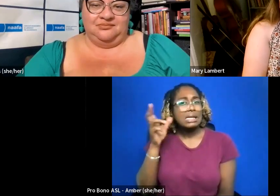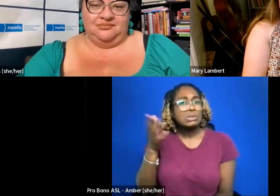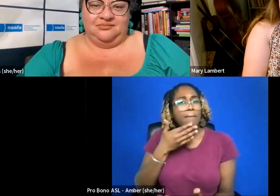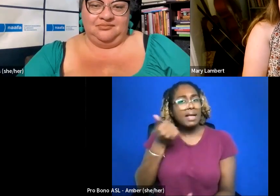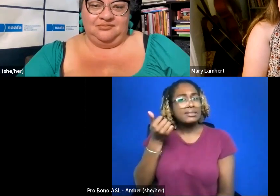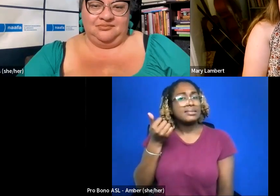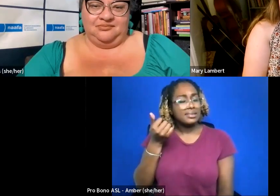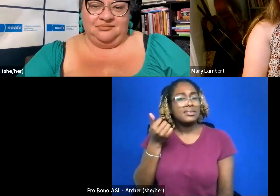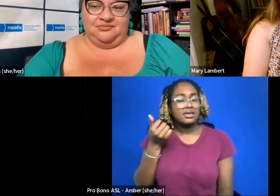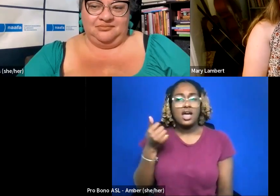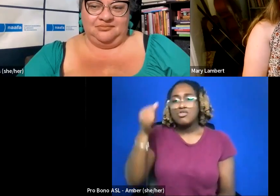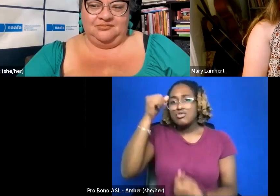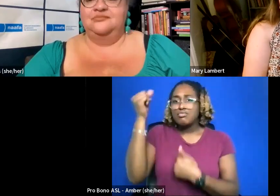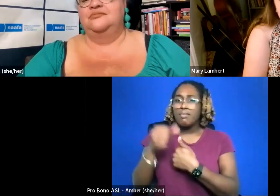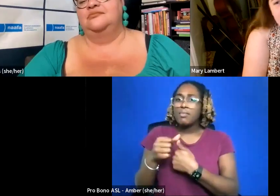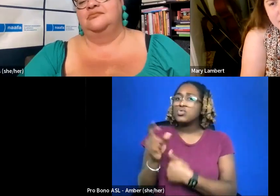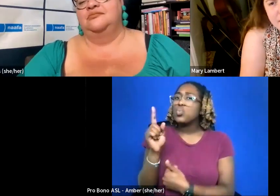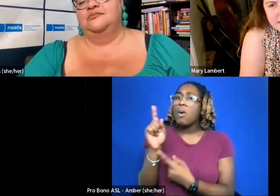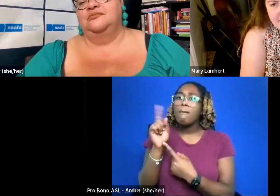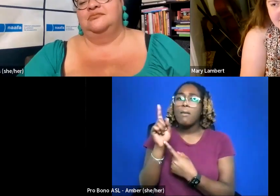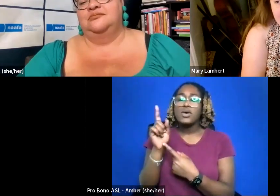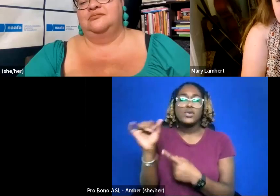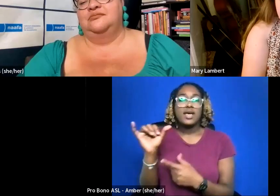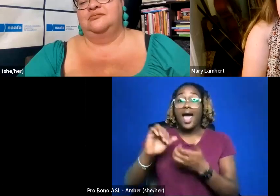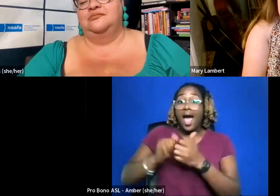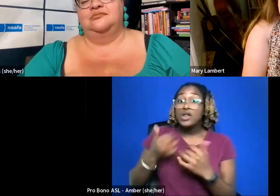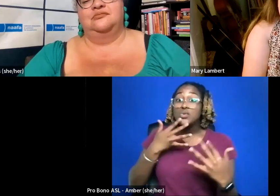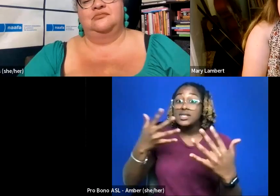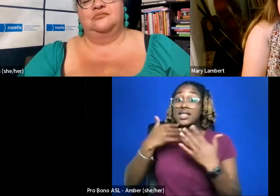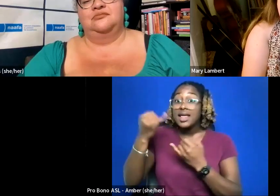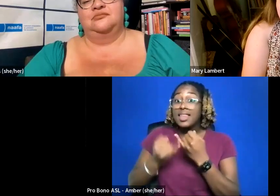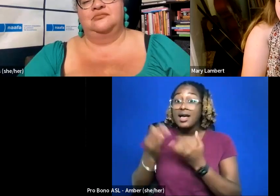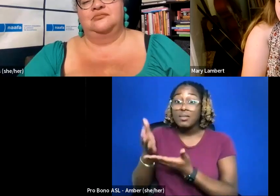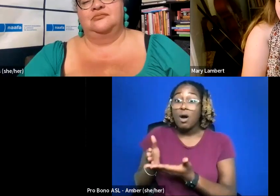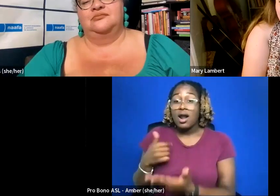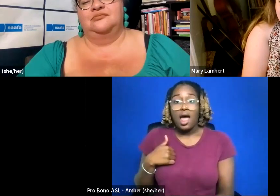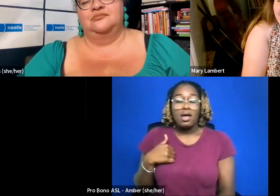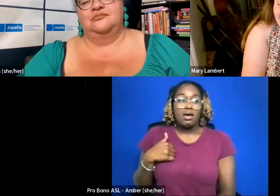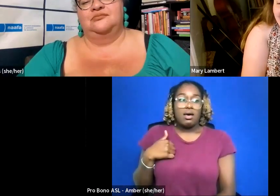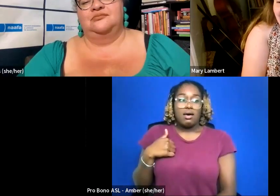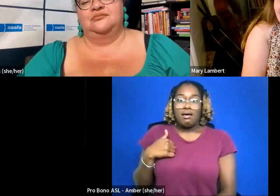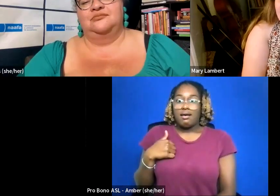And I just remember there was this moment where she's like, okay, well, how do you sing this last part? And I was like, I was I was singing The End.